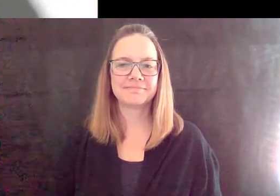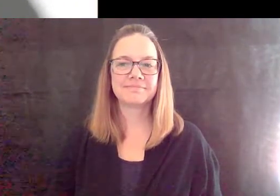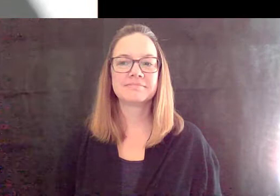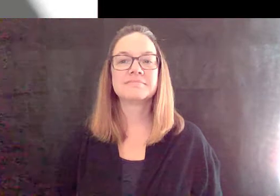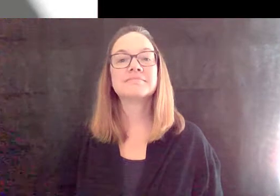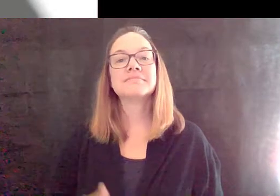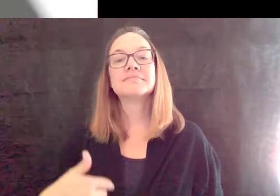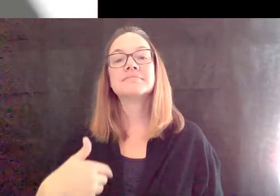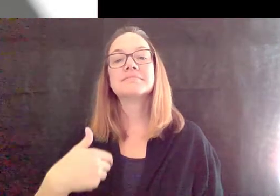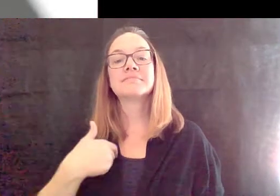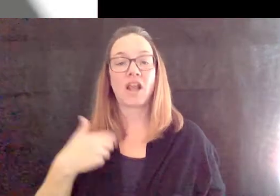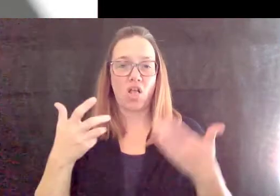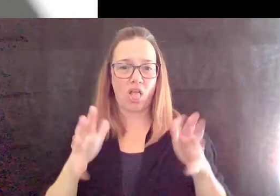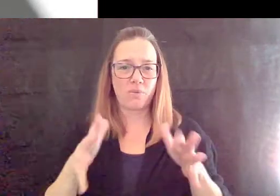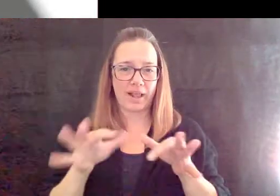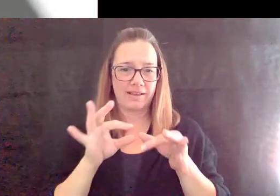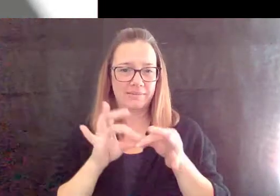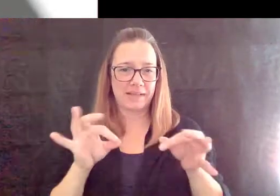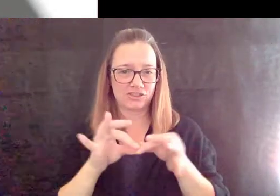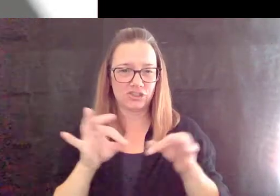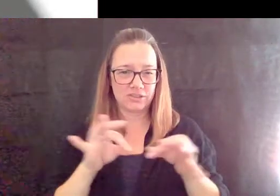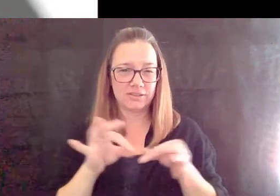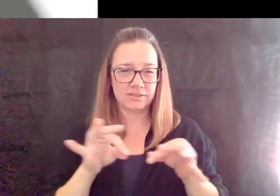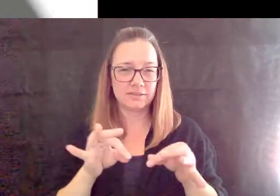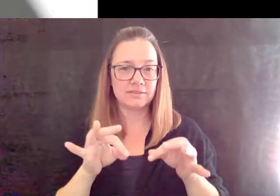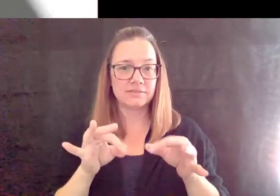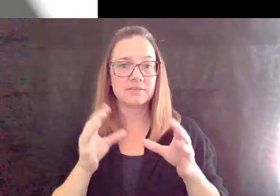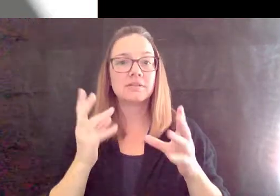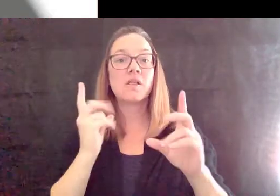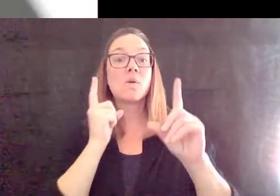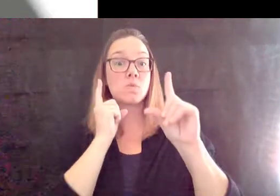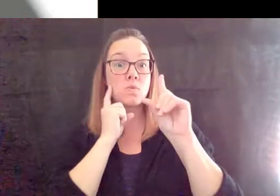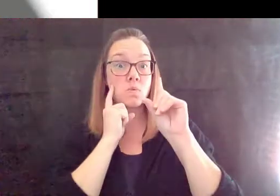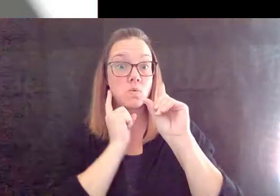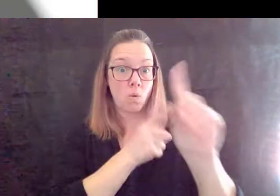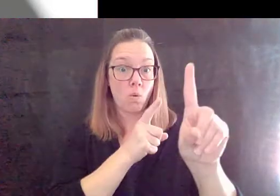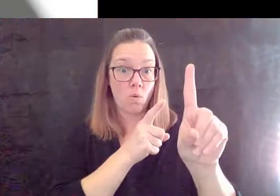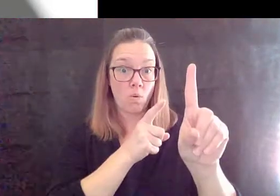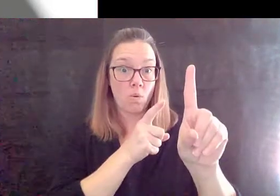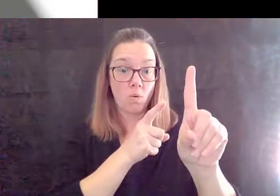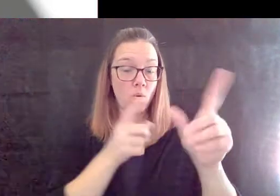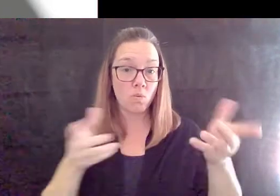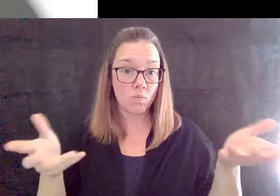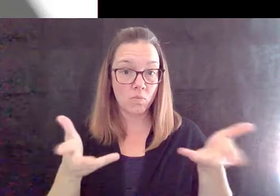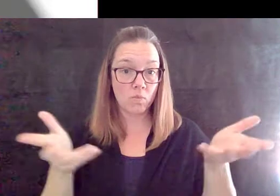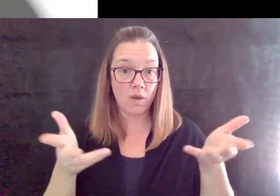So I already sort of mentioned at a high level, the goal here is to expand access